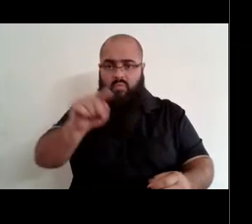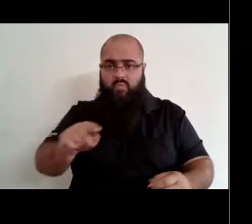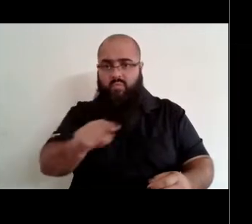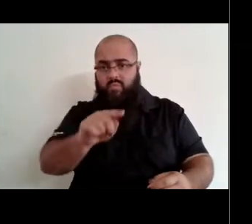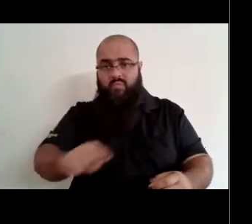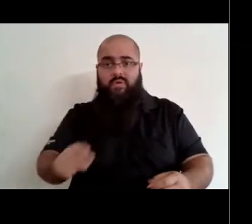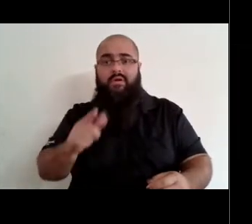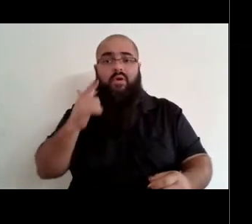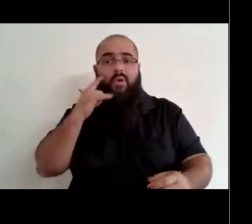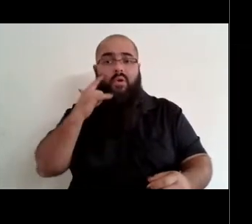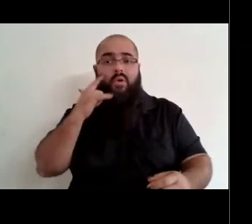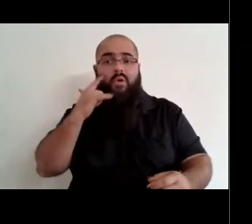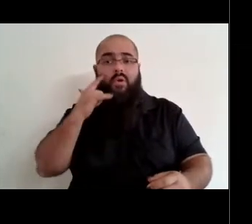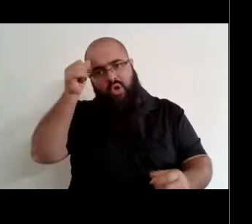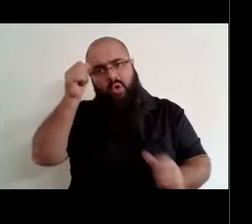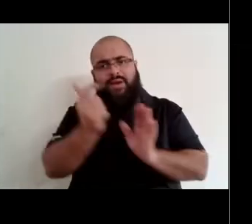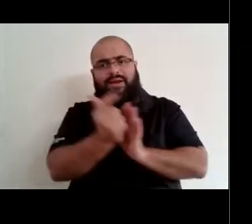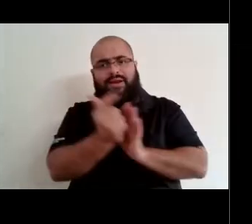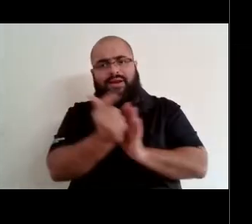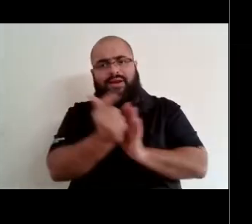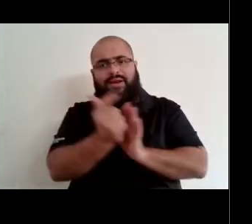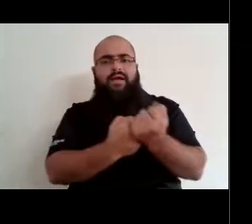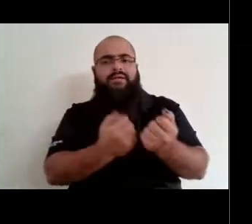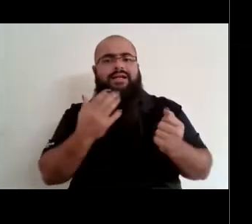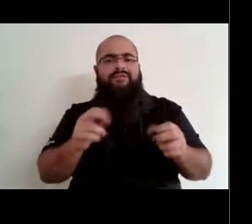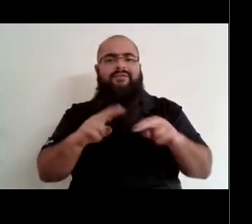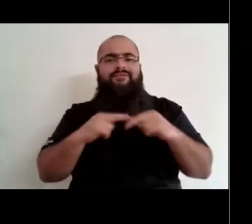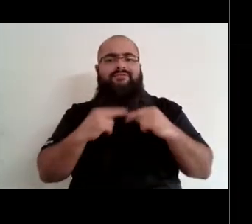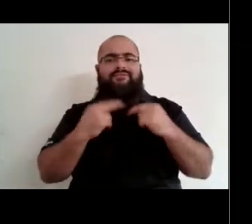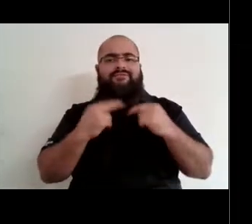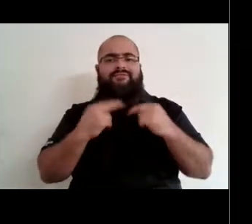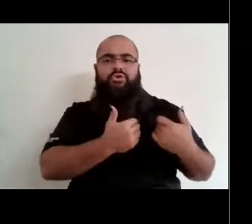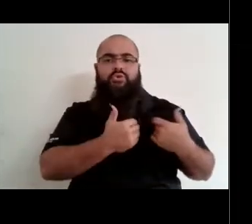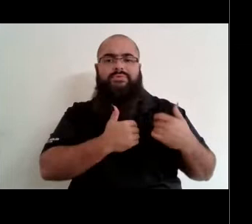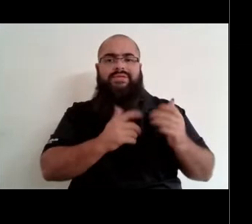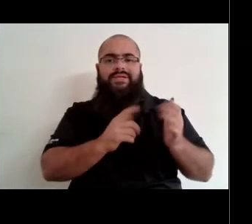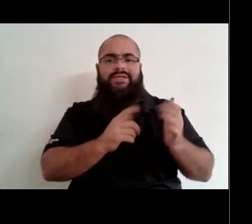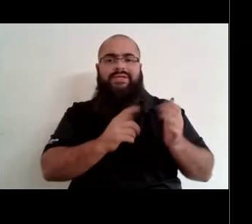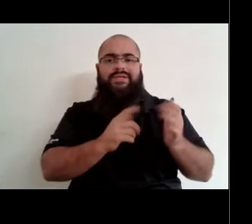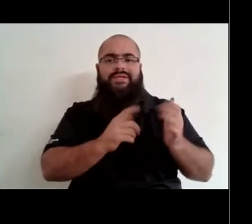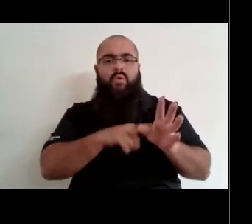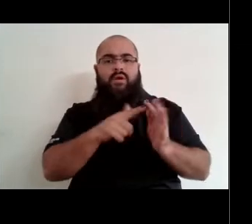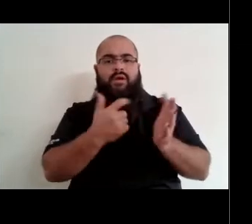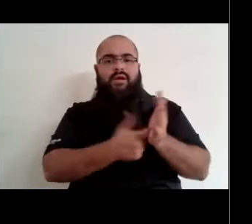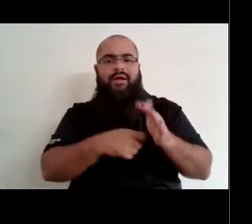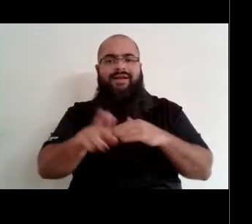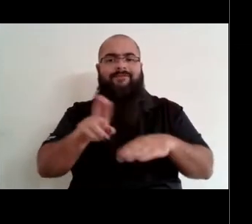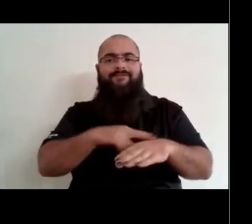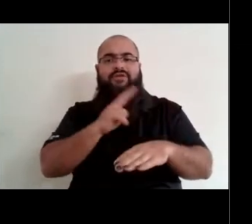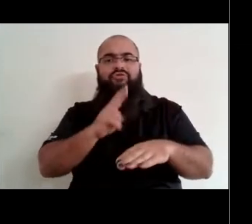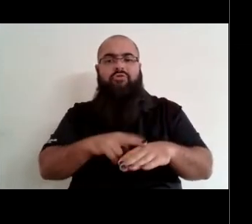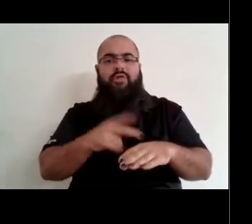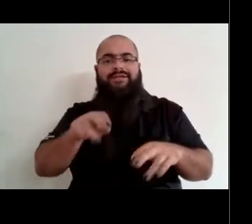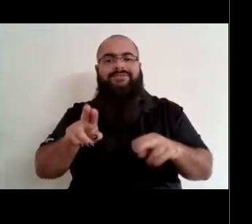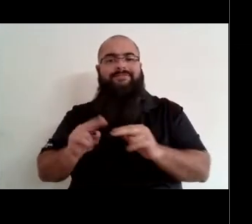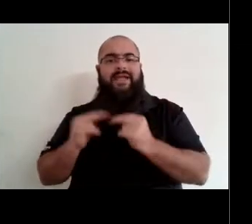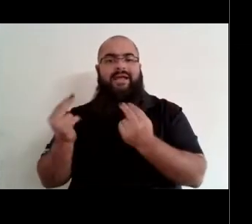We have lawyers that are rostered on every day for FASS matters as well. They are (audio lag) experienced in this type of service delivery.